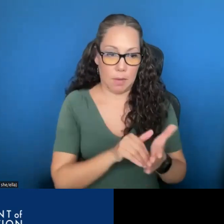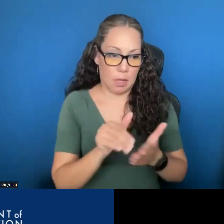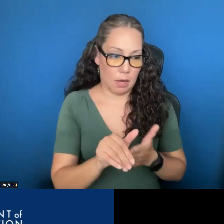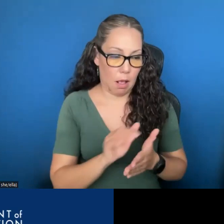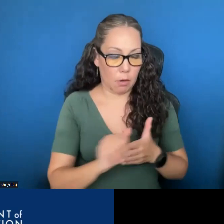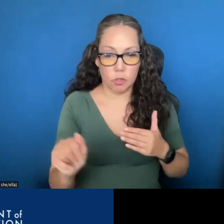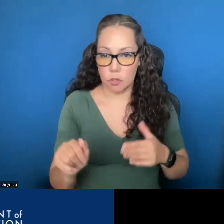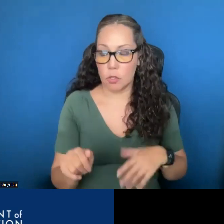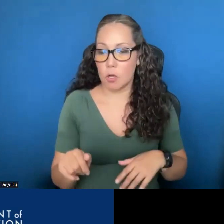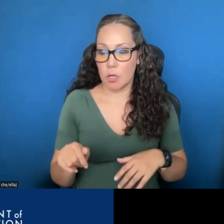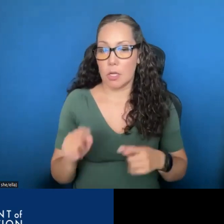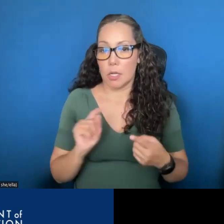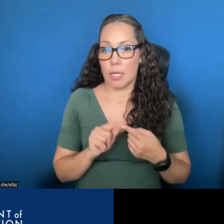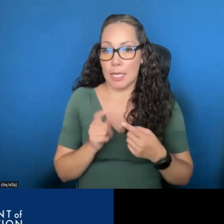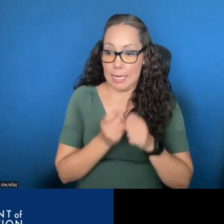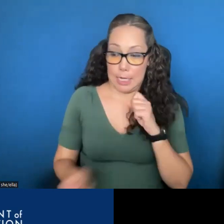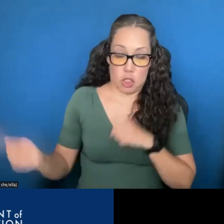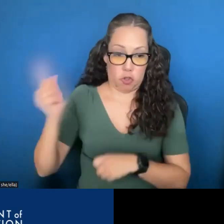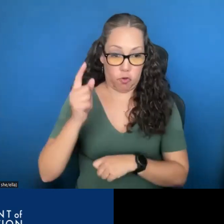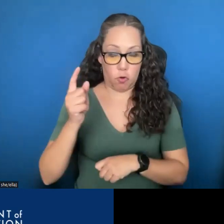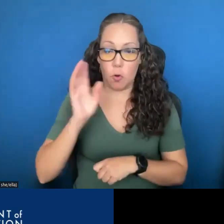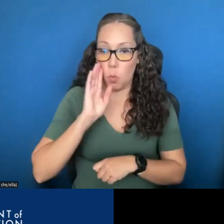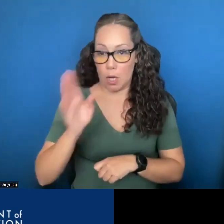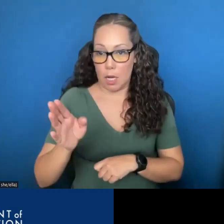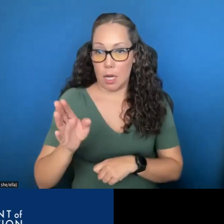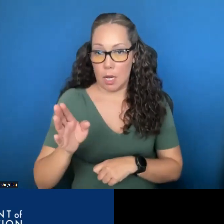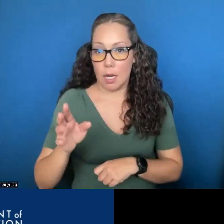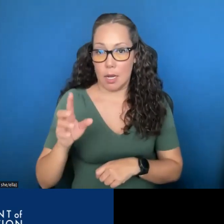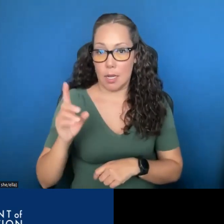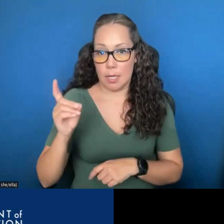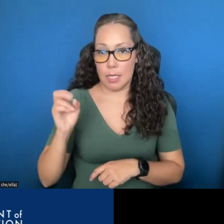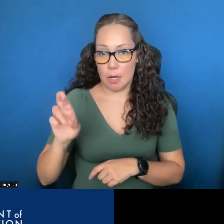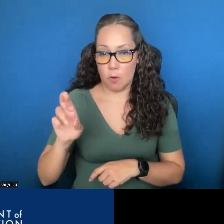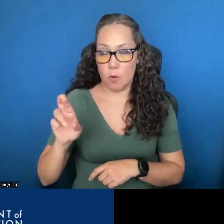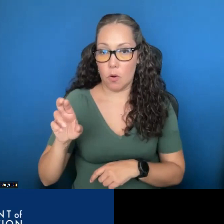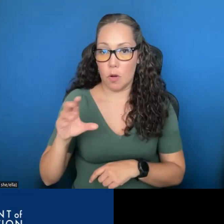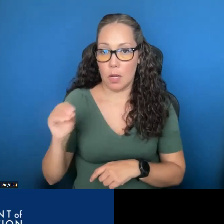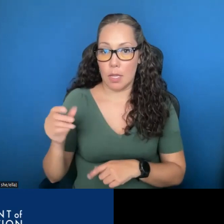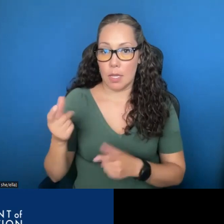million this next year we also at Department of Rehabilitation administered funding through